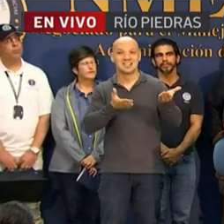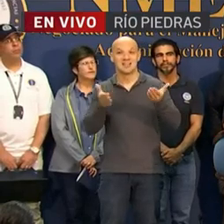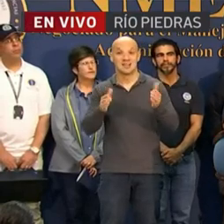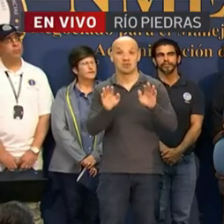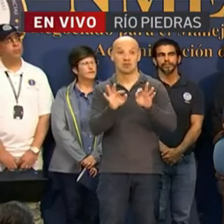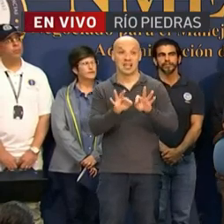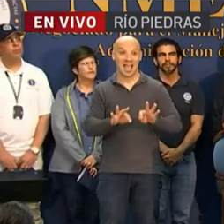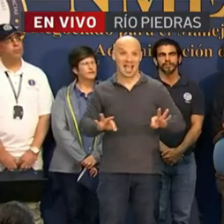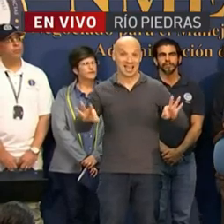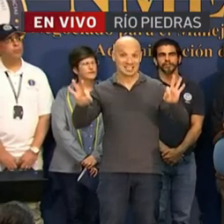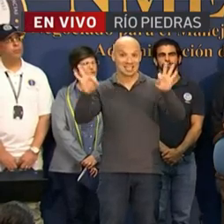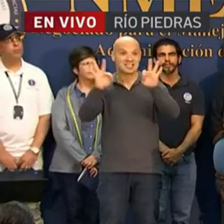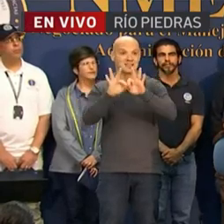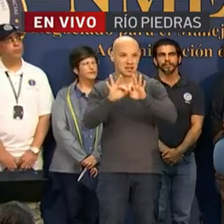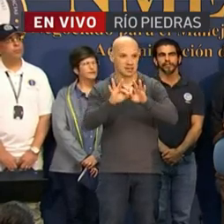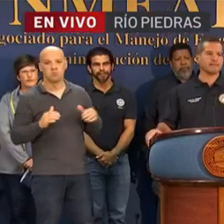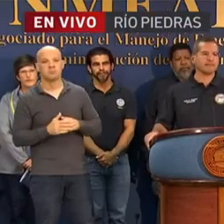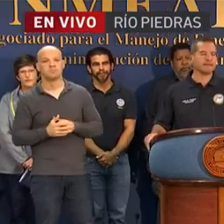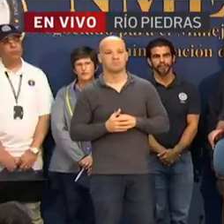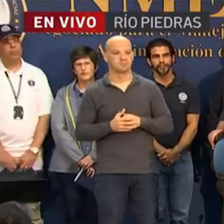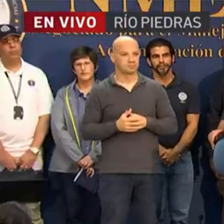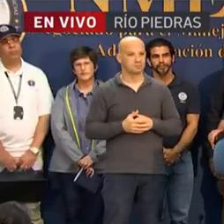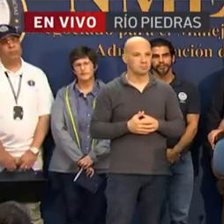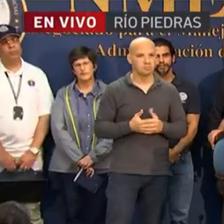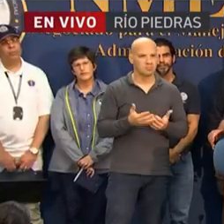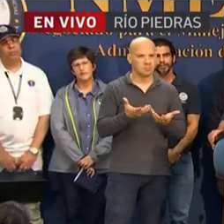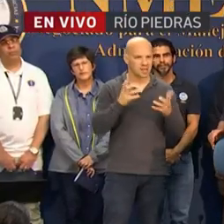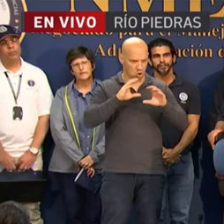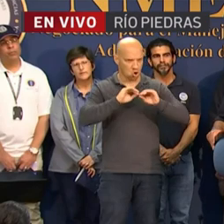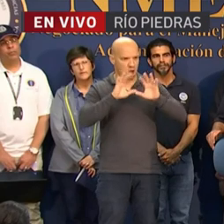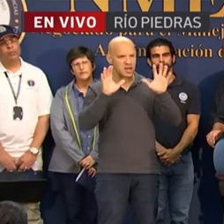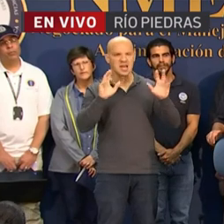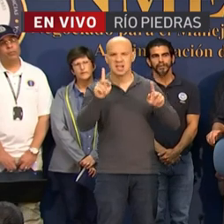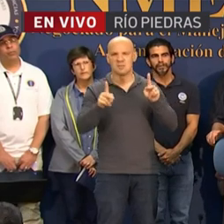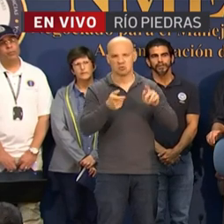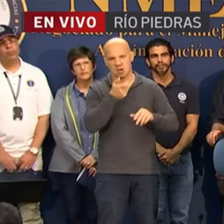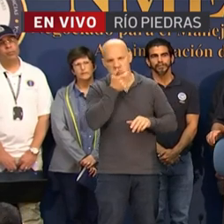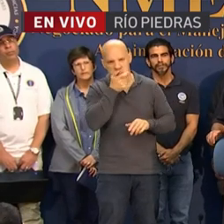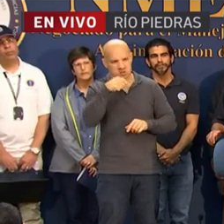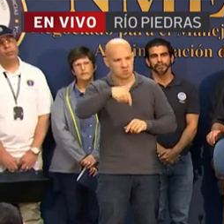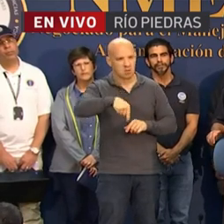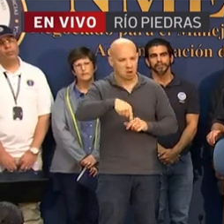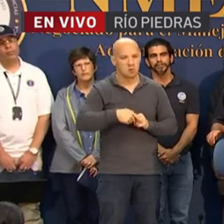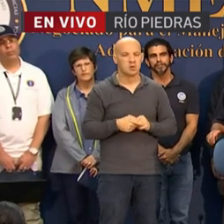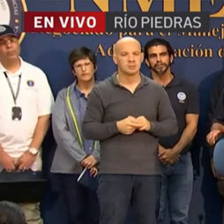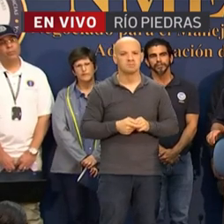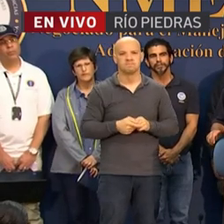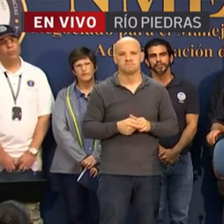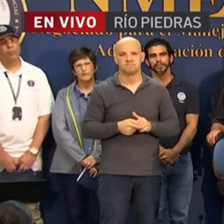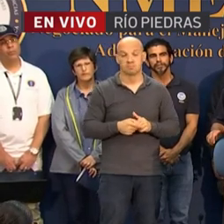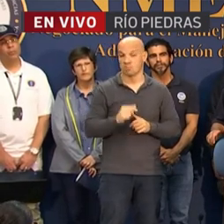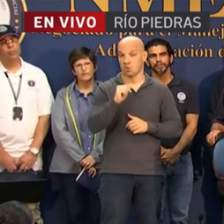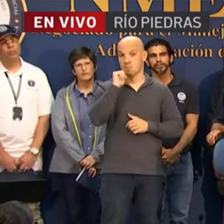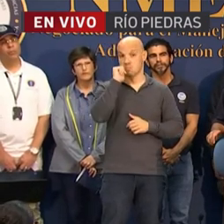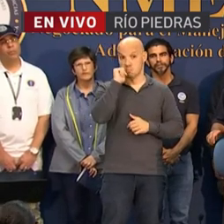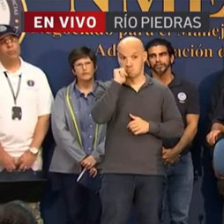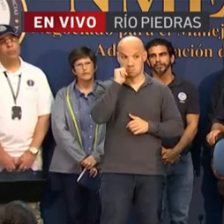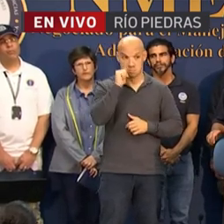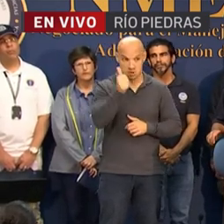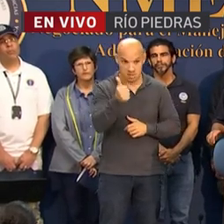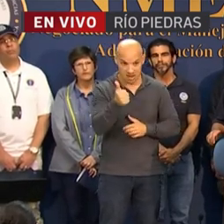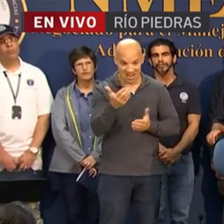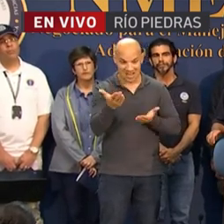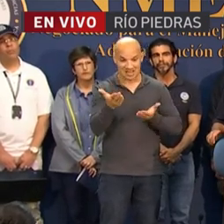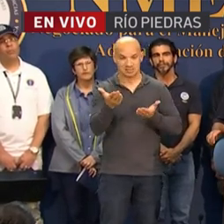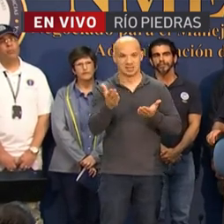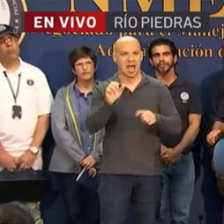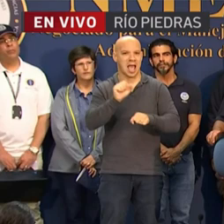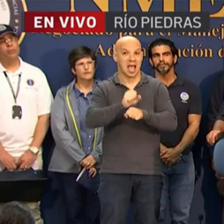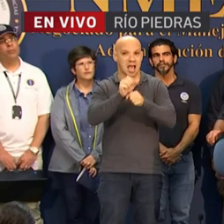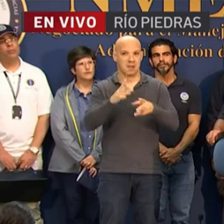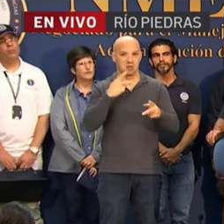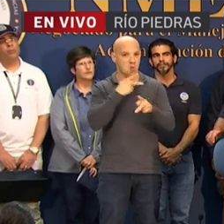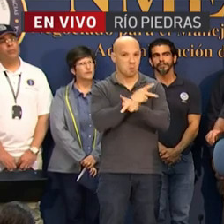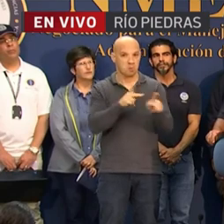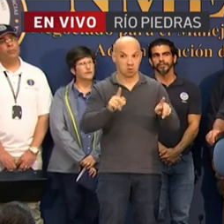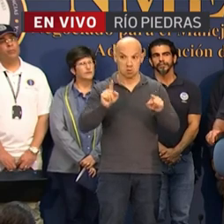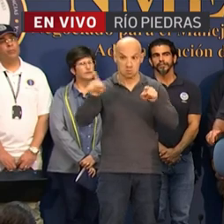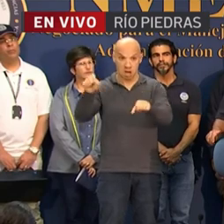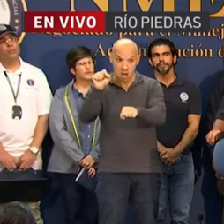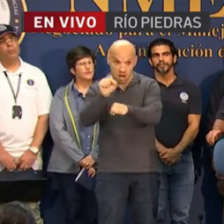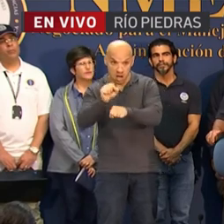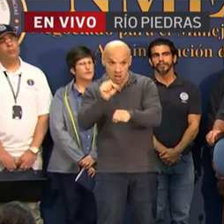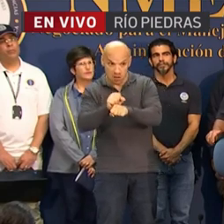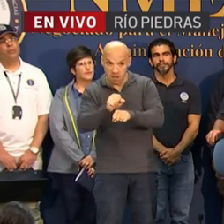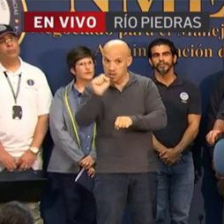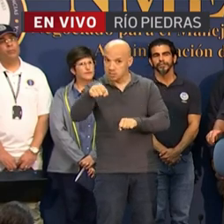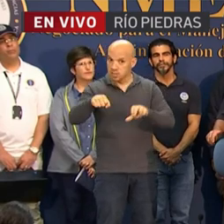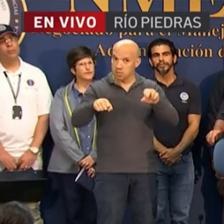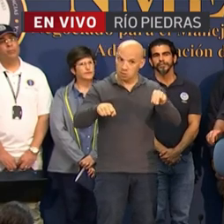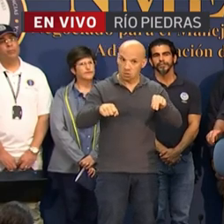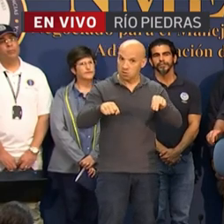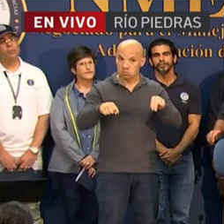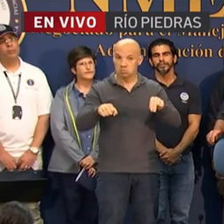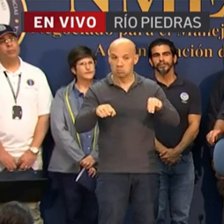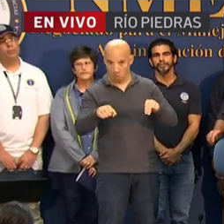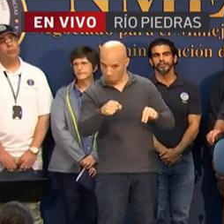MAÑANA LOS SERVIDORES